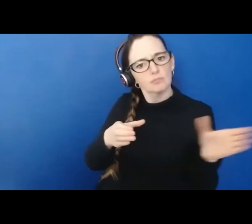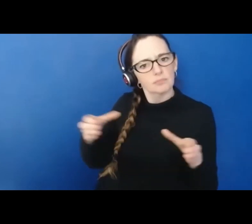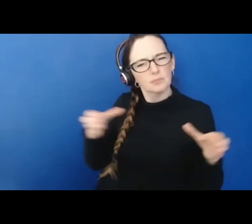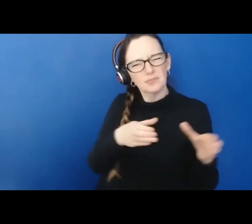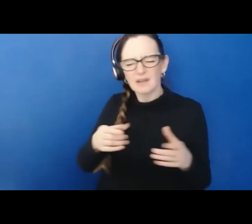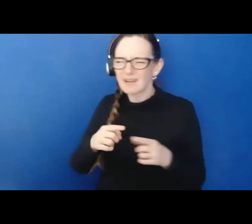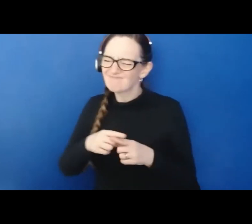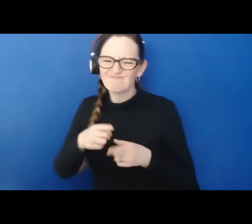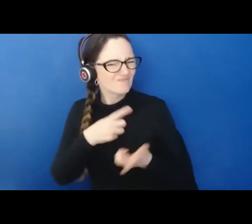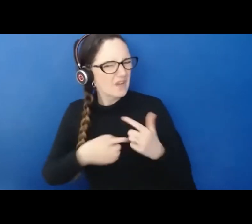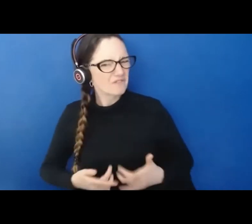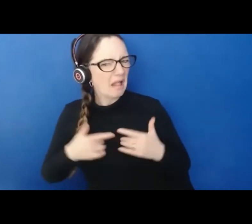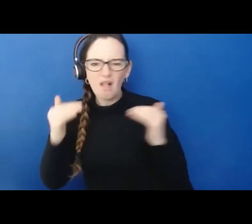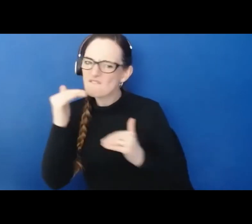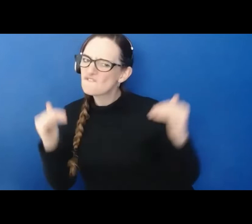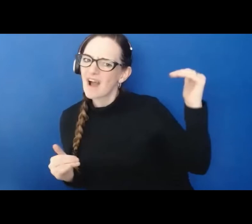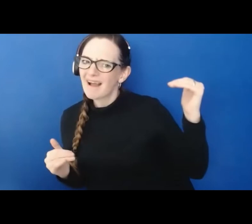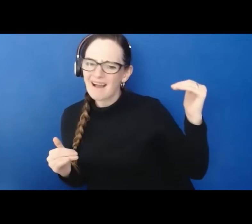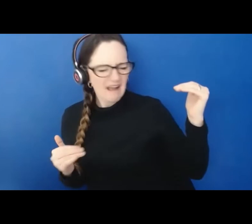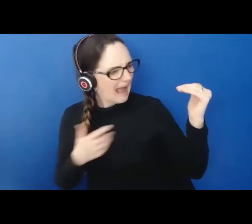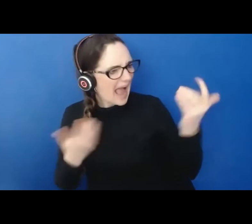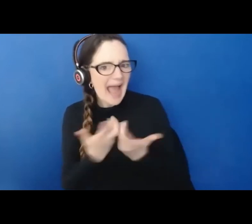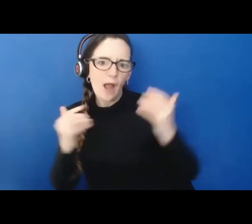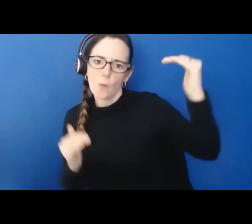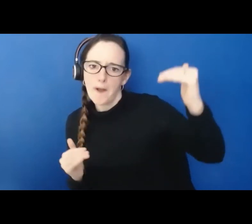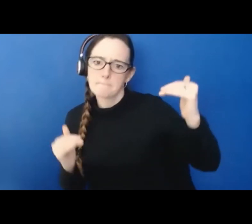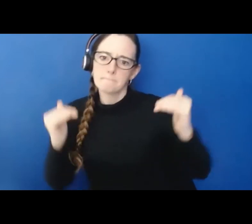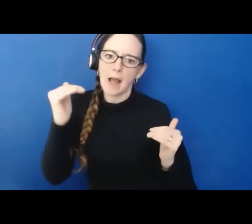to create systems that could envisage a sort of payback